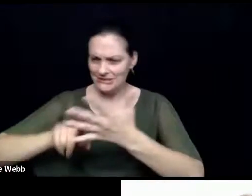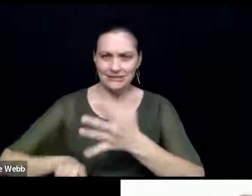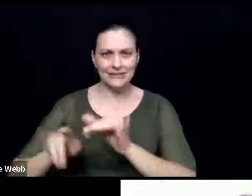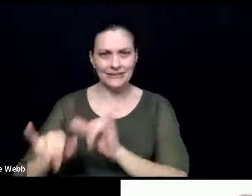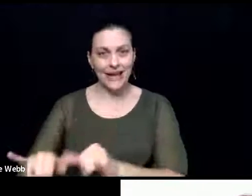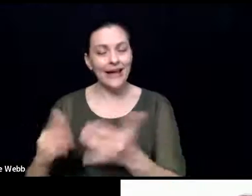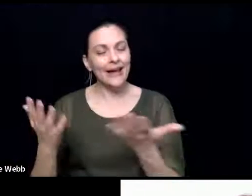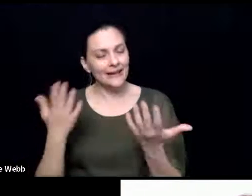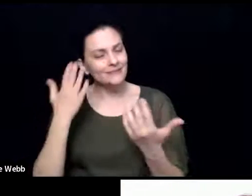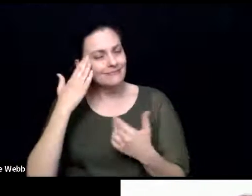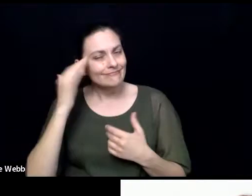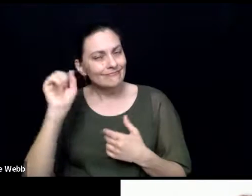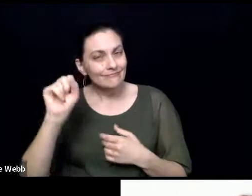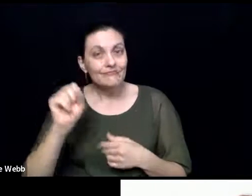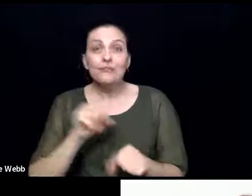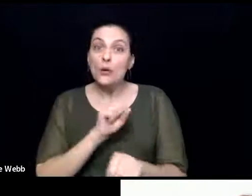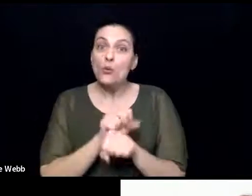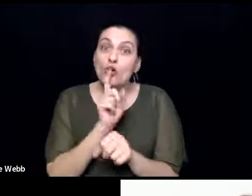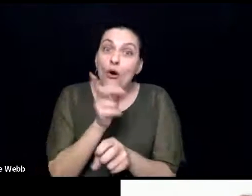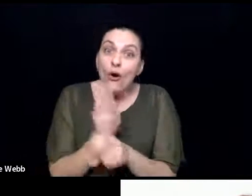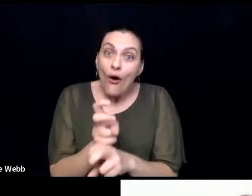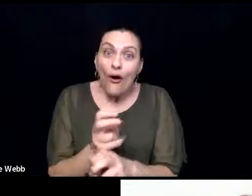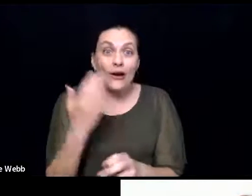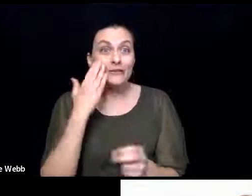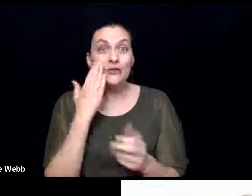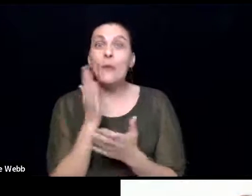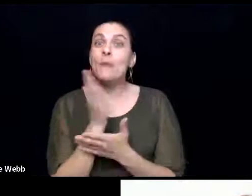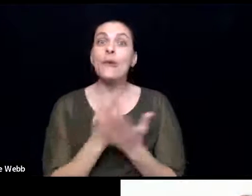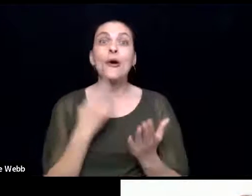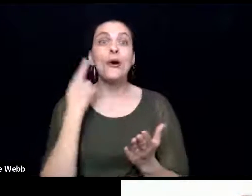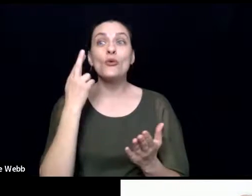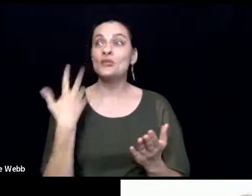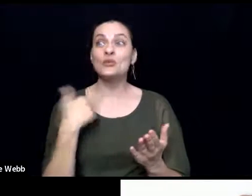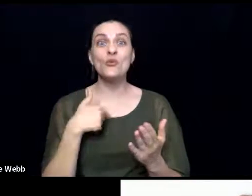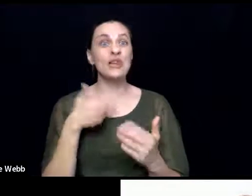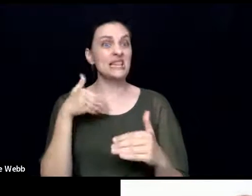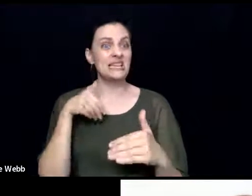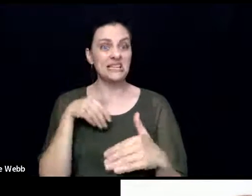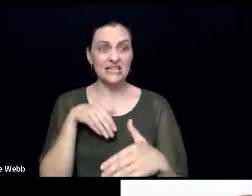somebody says we just want the answers and want to do this now. Doesn't work that way. You have